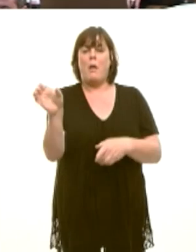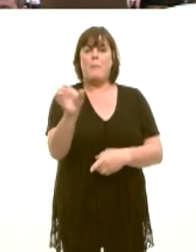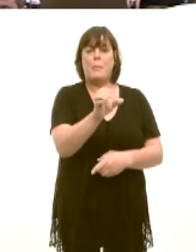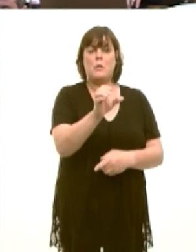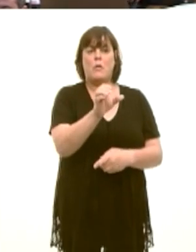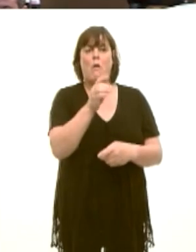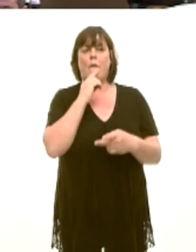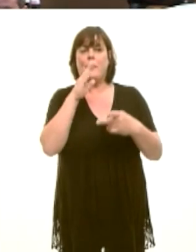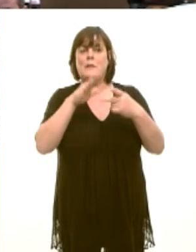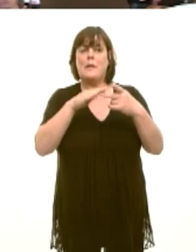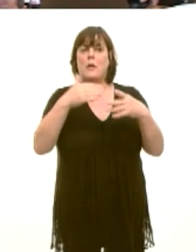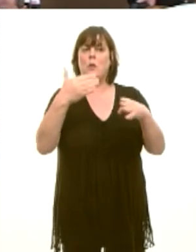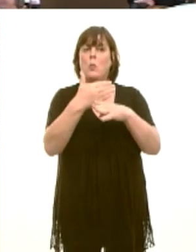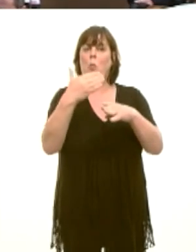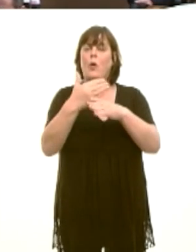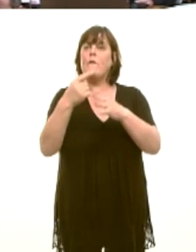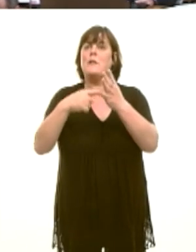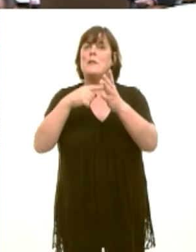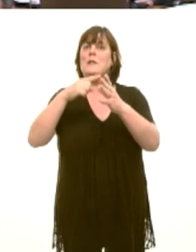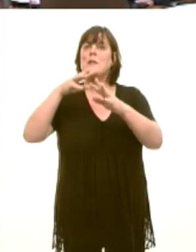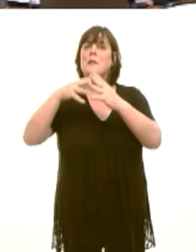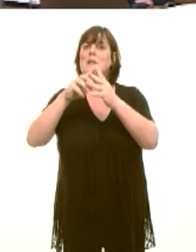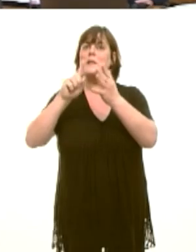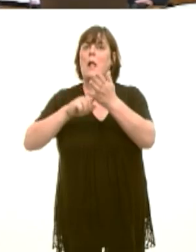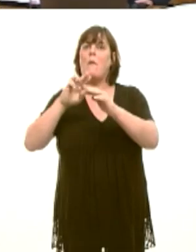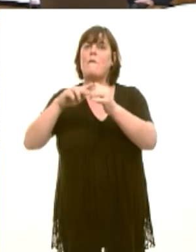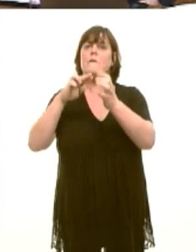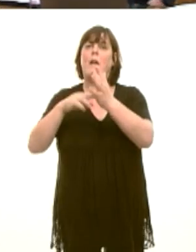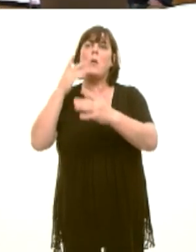second piece of work in respect of Tawel Fan? Carwyn Jones: Well, I can say that, as far